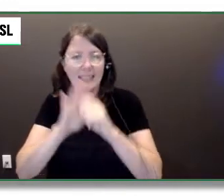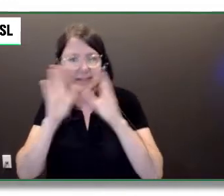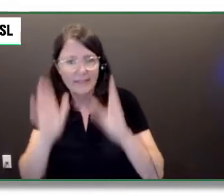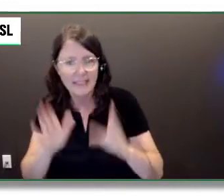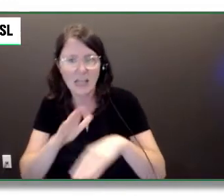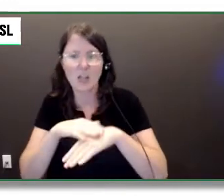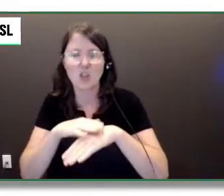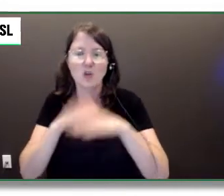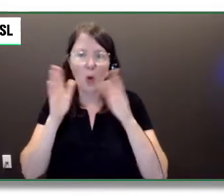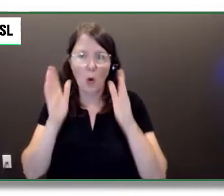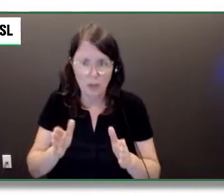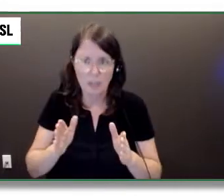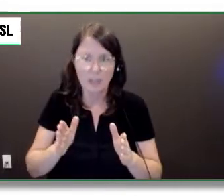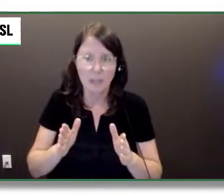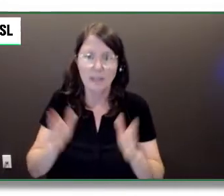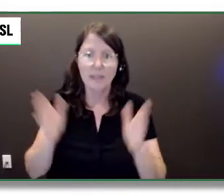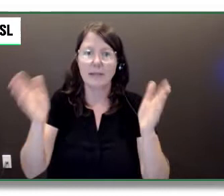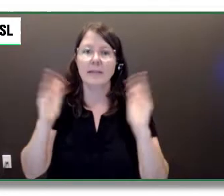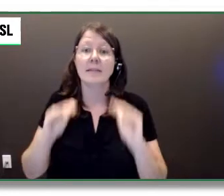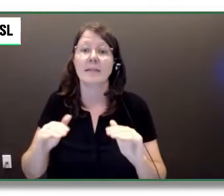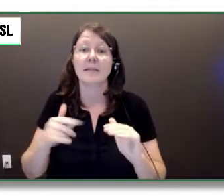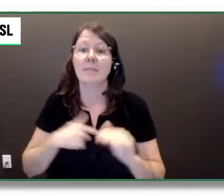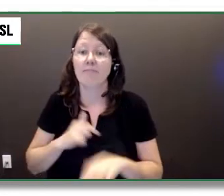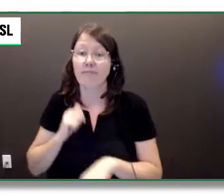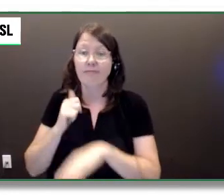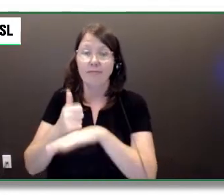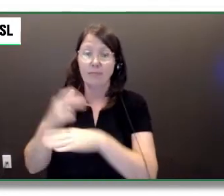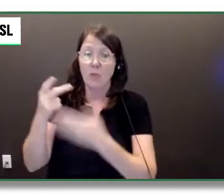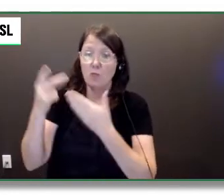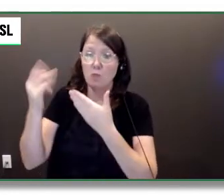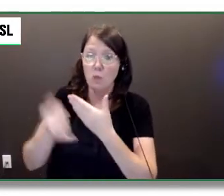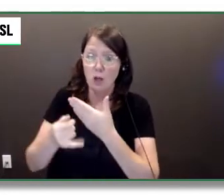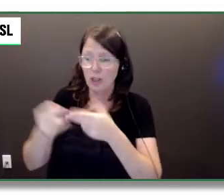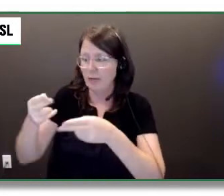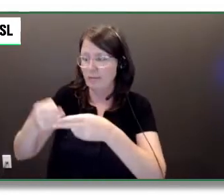I am the Founder of a project called The Seasonal Body which is focused on the